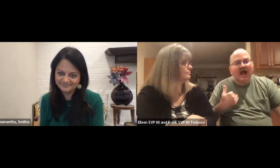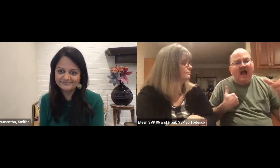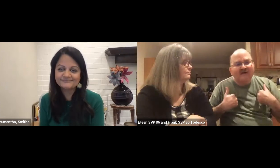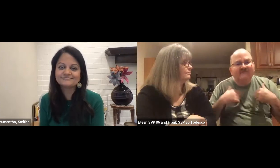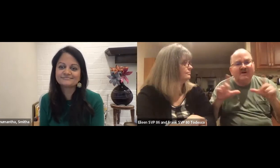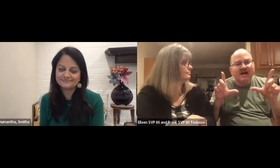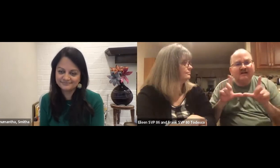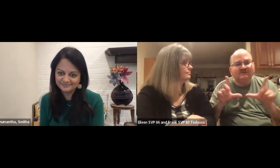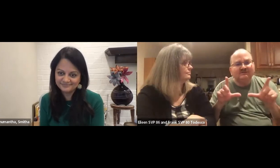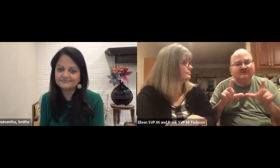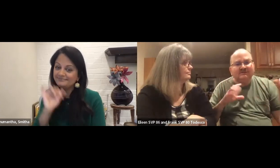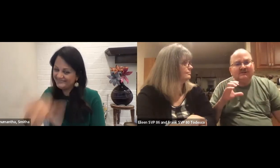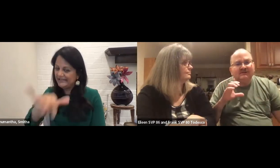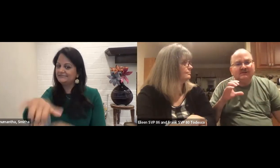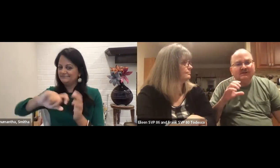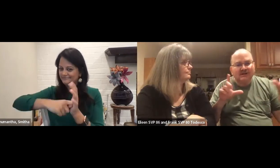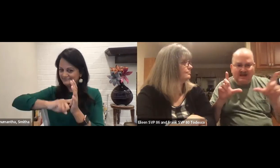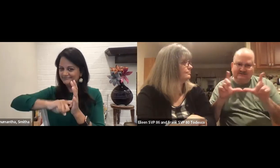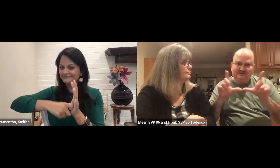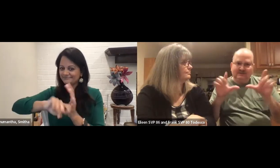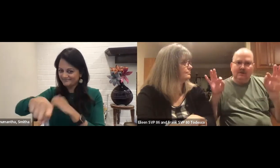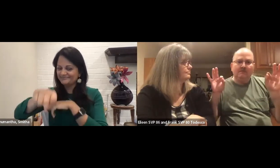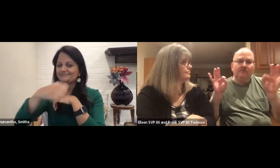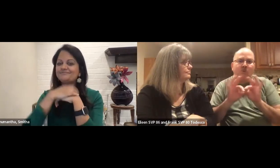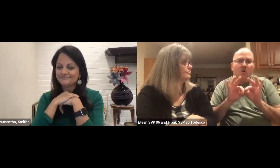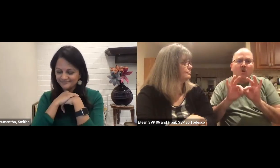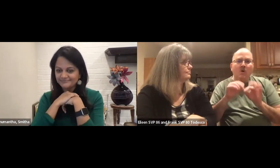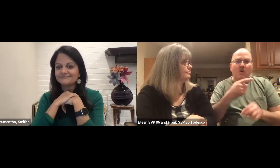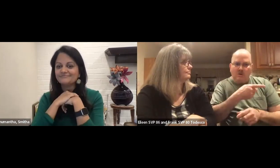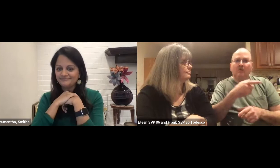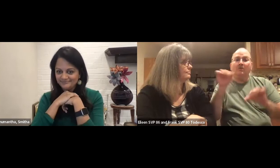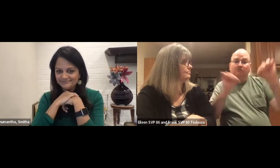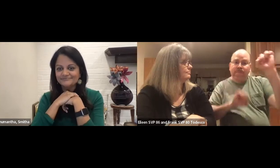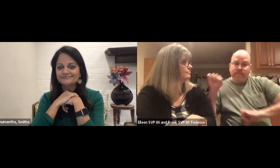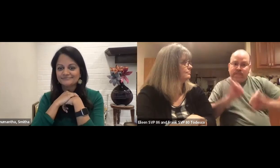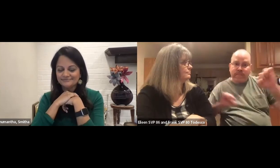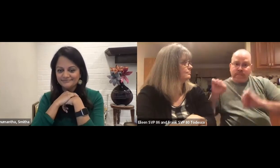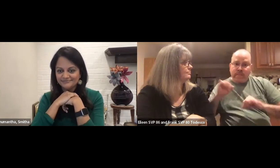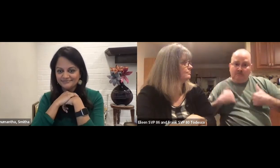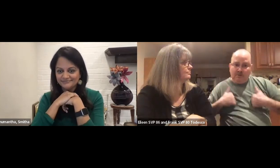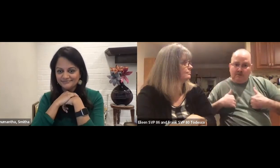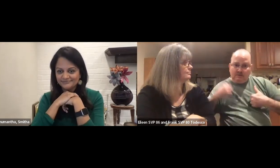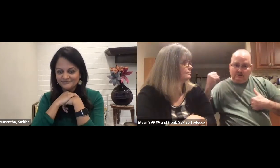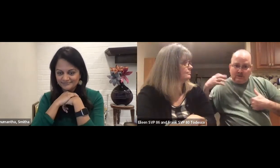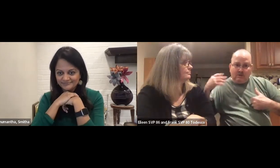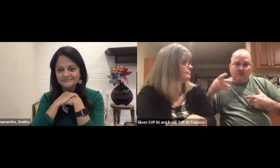I need somebody who has a license, somebody who has the training. That is key. It's very important,